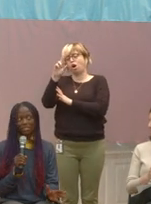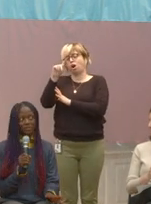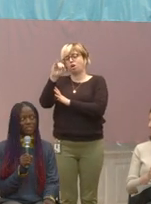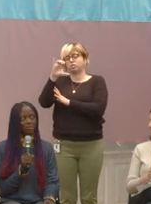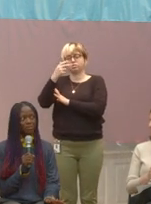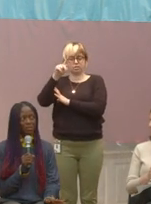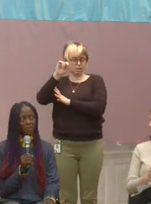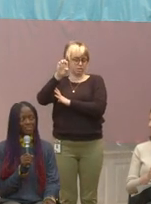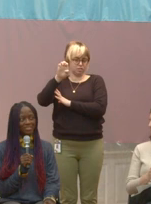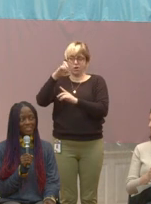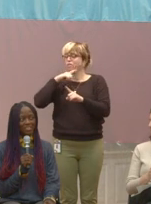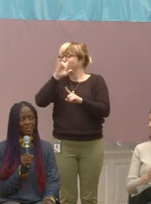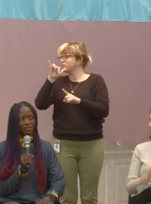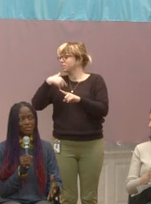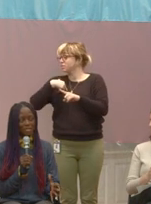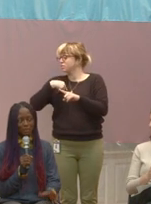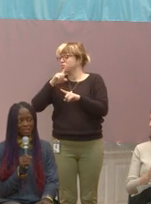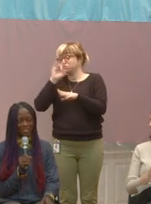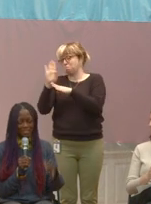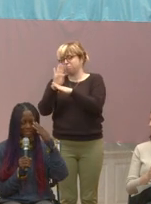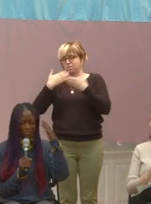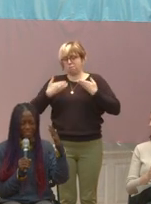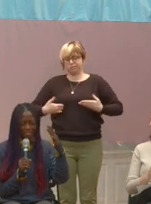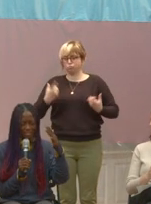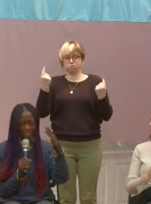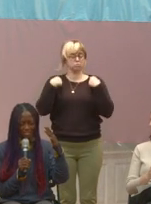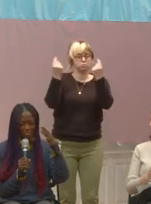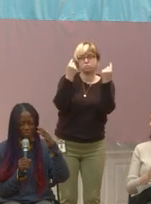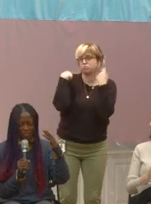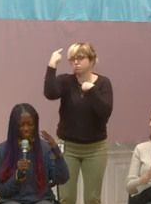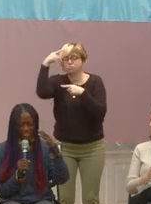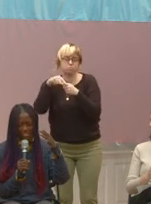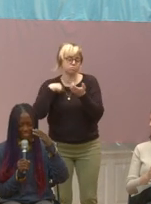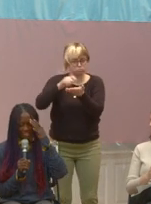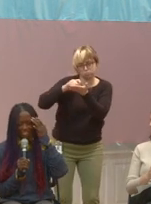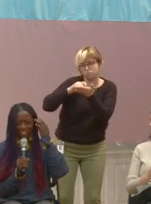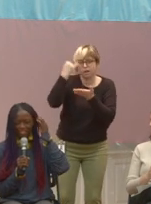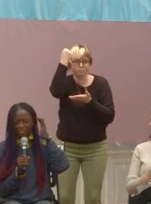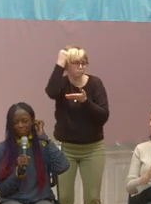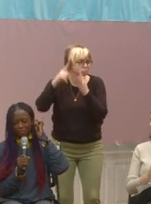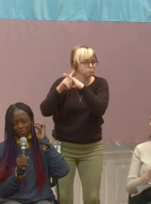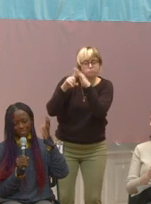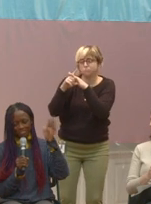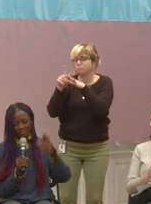really knew I couldn't perform because I'm such a busy body. The idea of sitting at a desk drafting ideas made me really